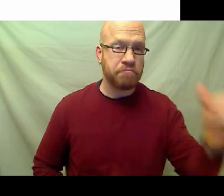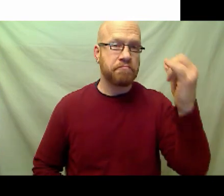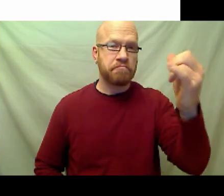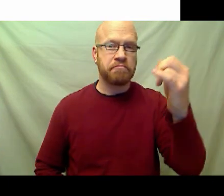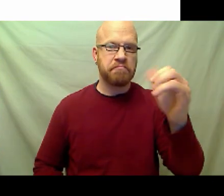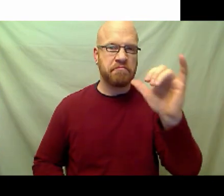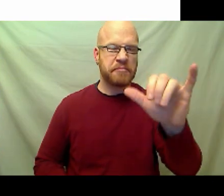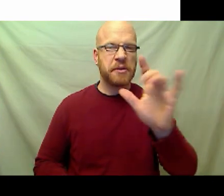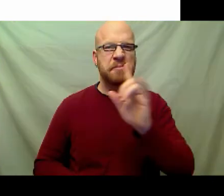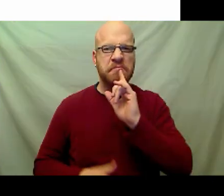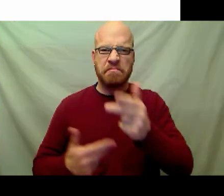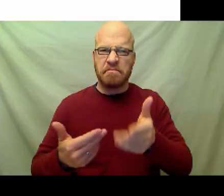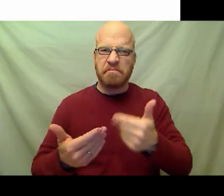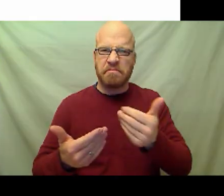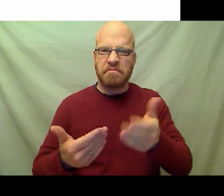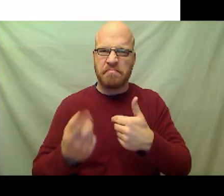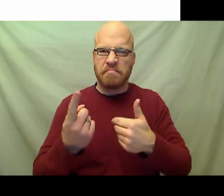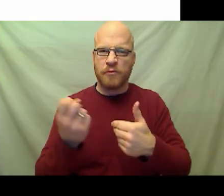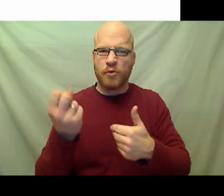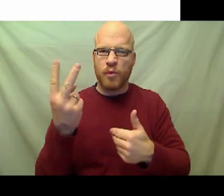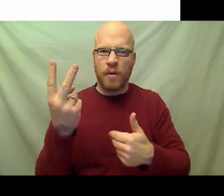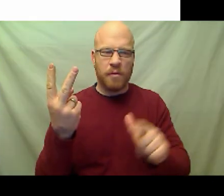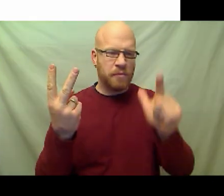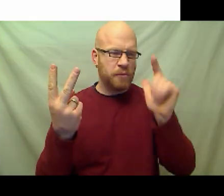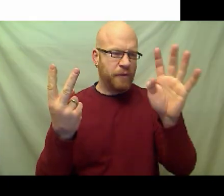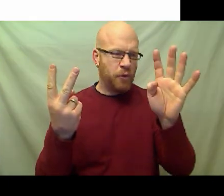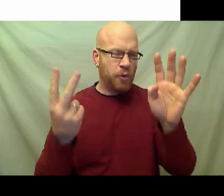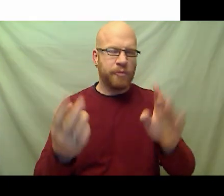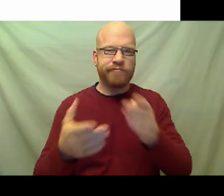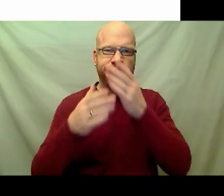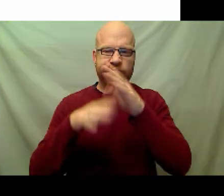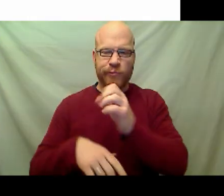Okay, that was a pretty simple example, divide by 12,